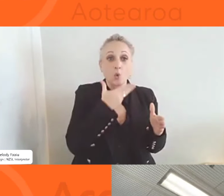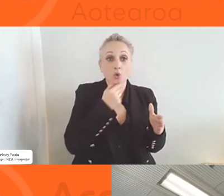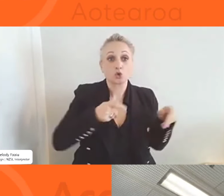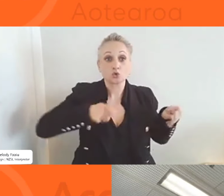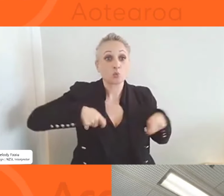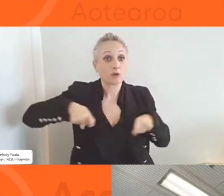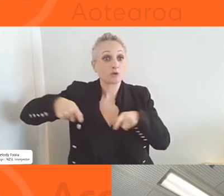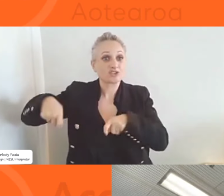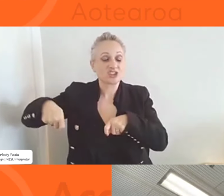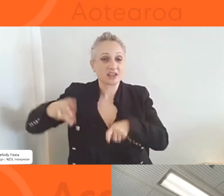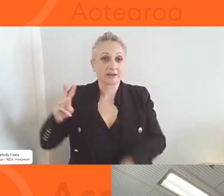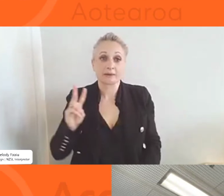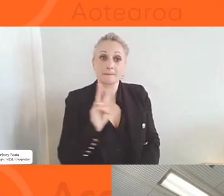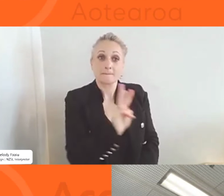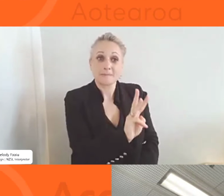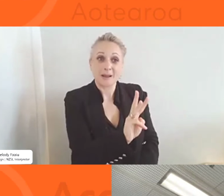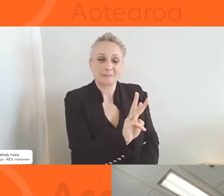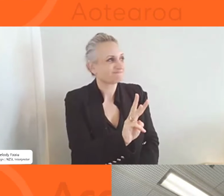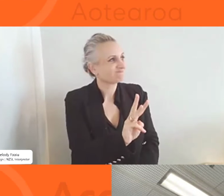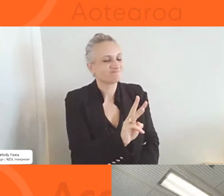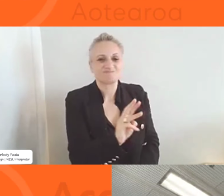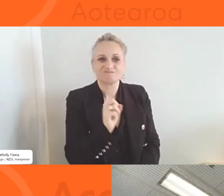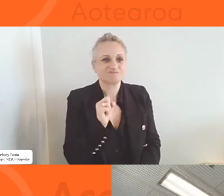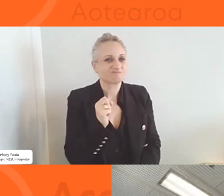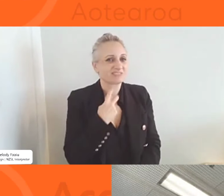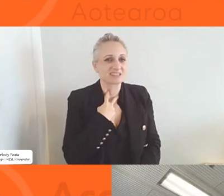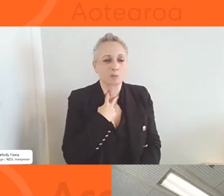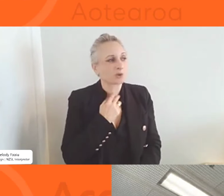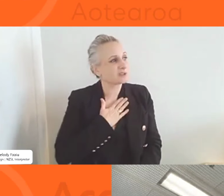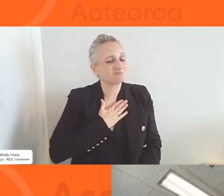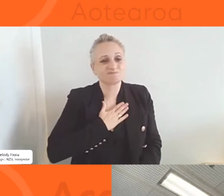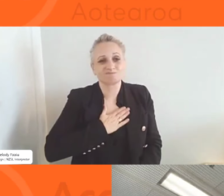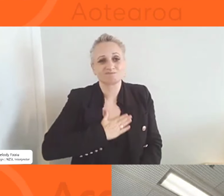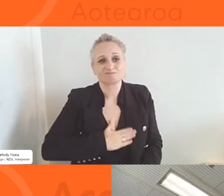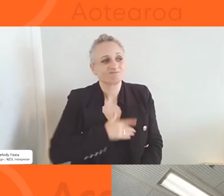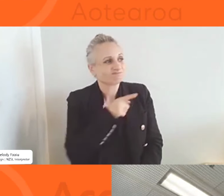because they didn't listen again. And there's access and the theory